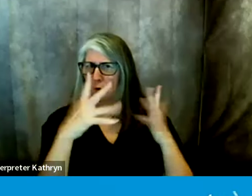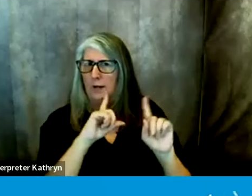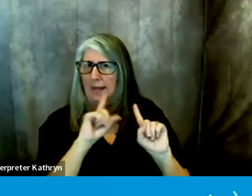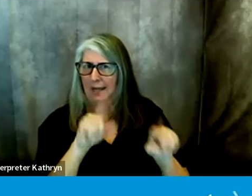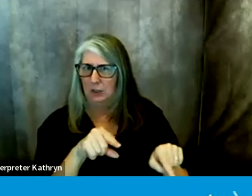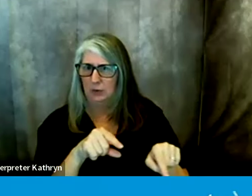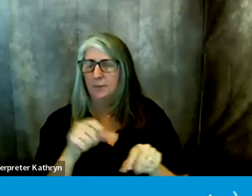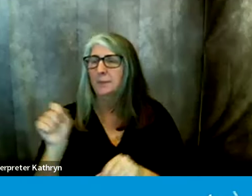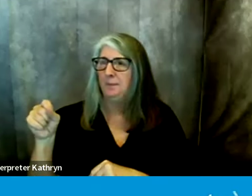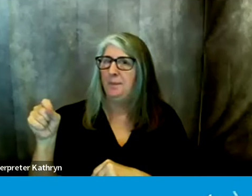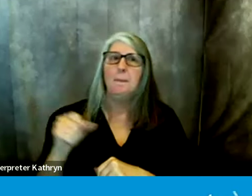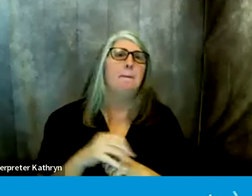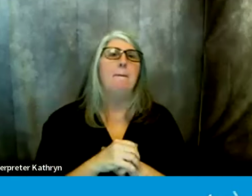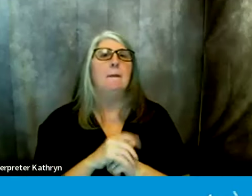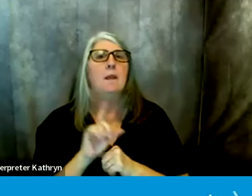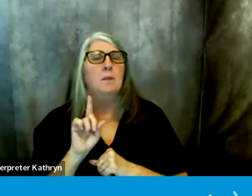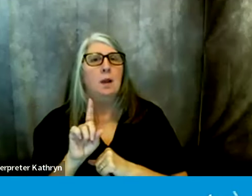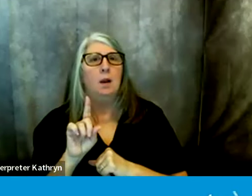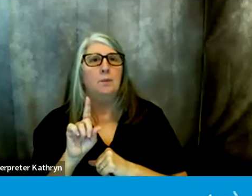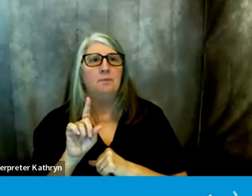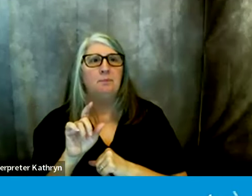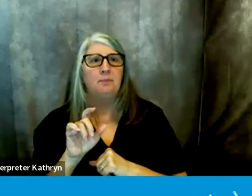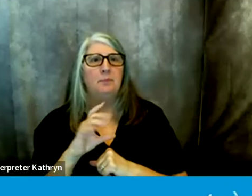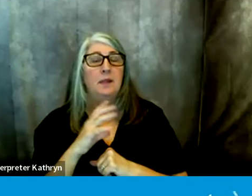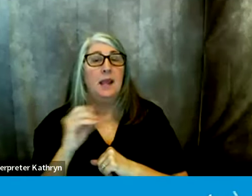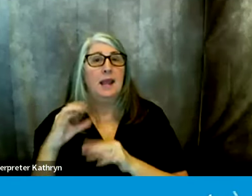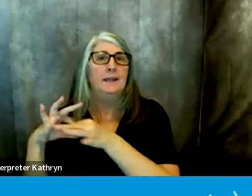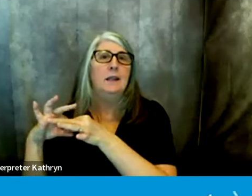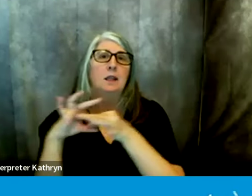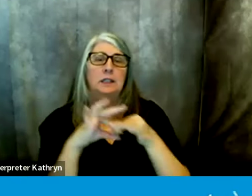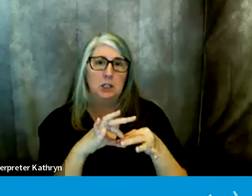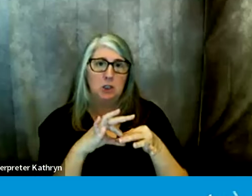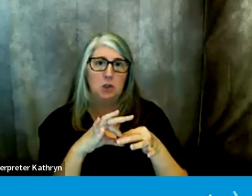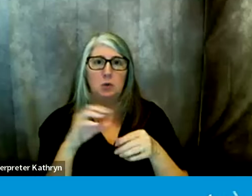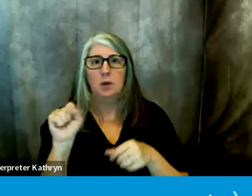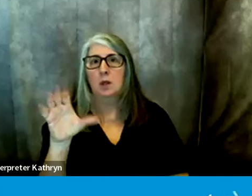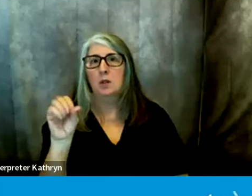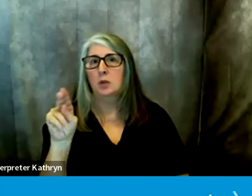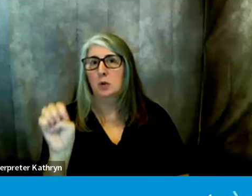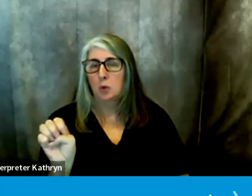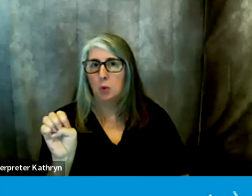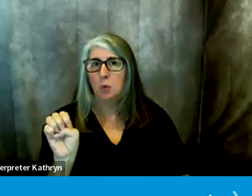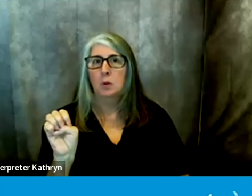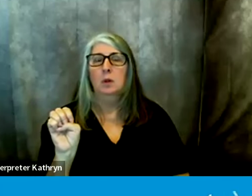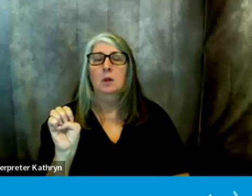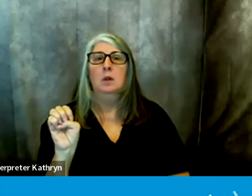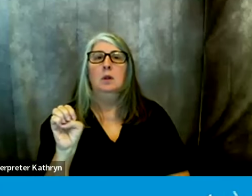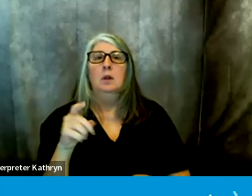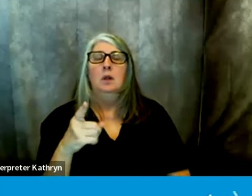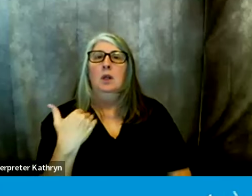It ties into the SCONE. You have your product